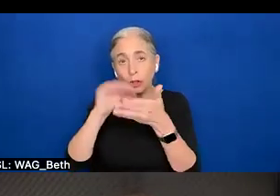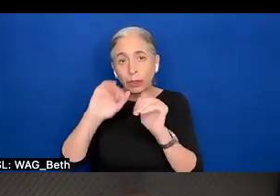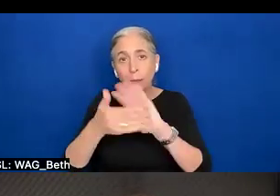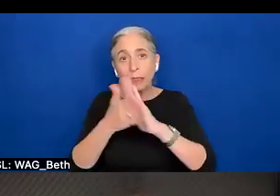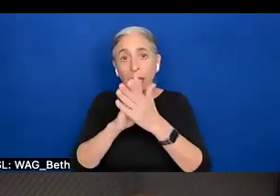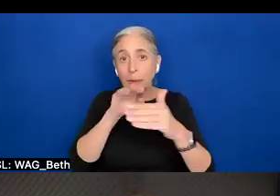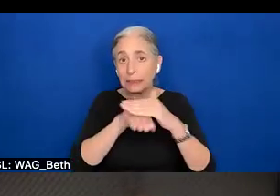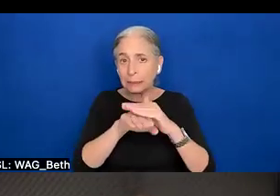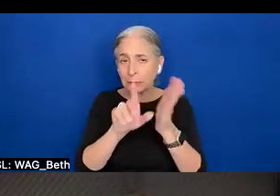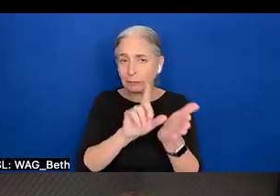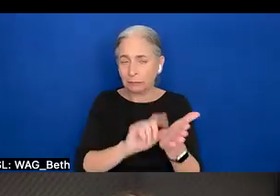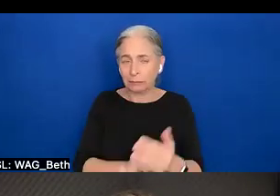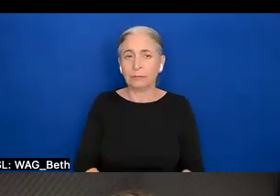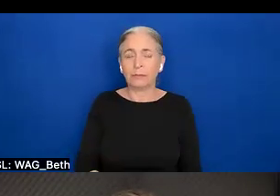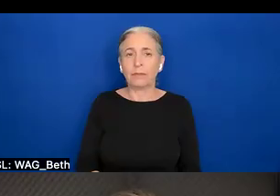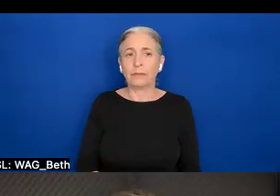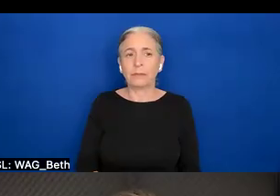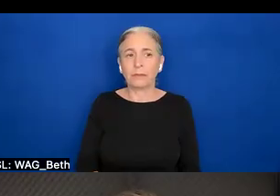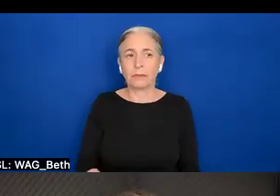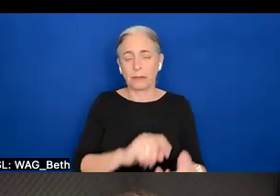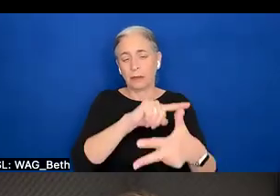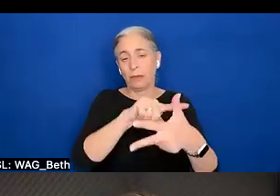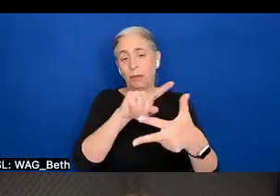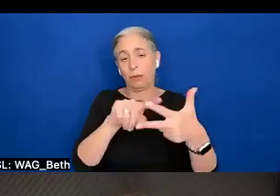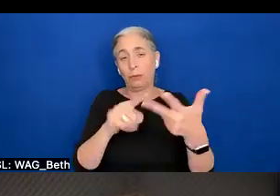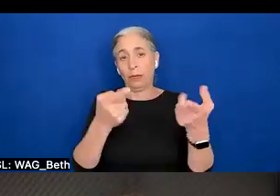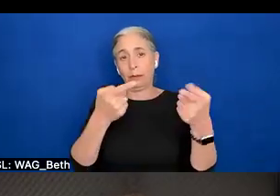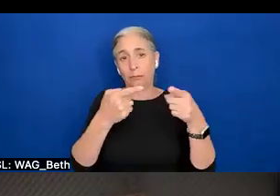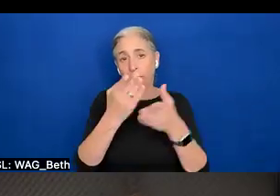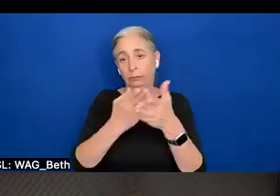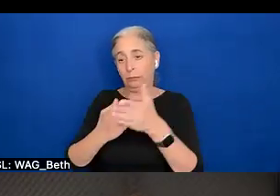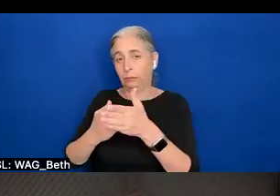And there will be three parts in the webinar -- an